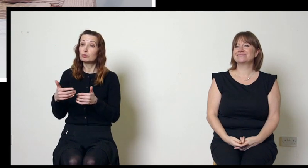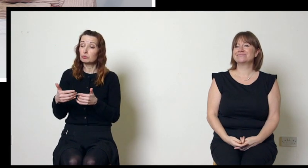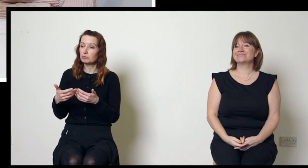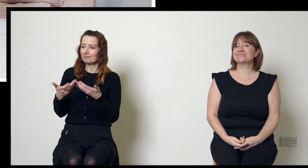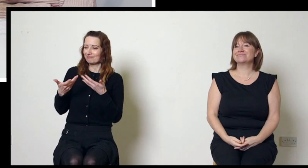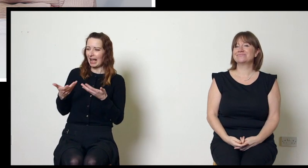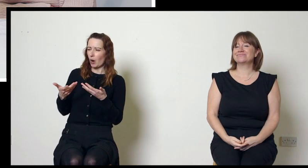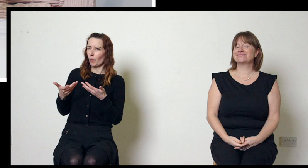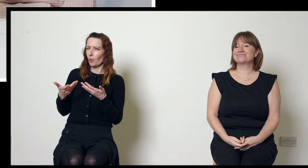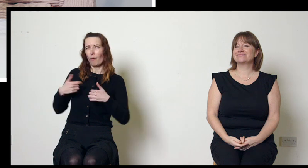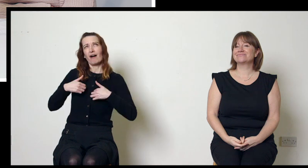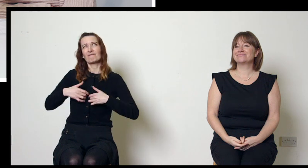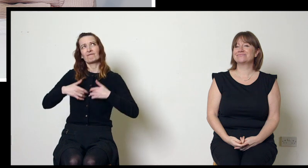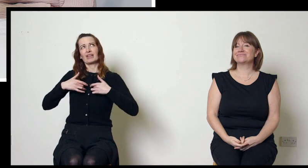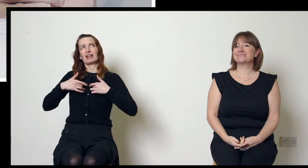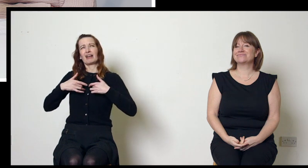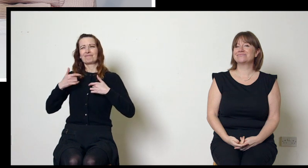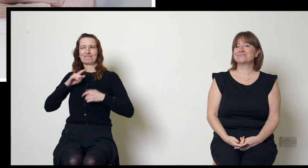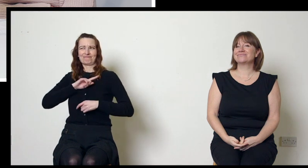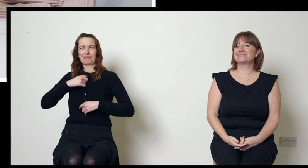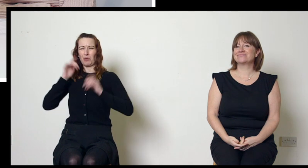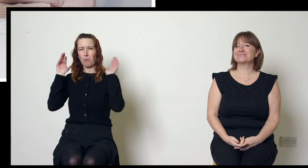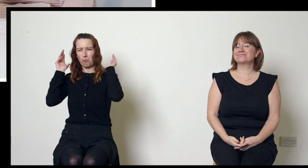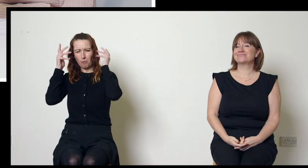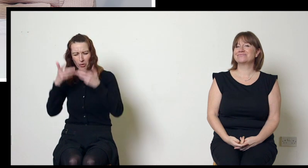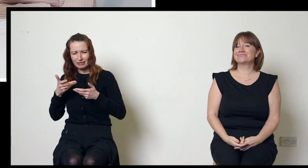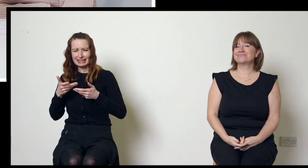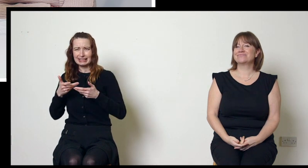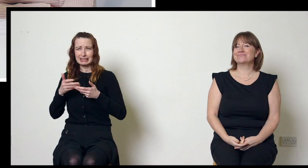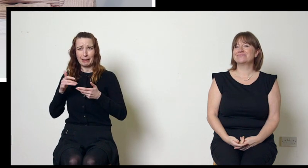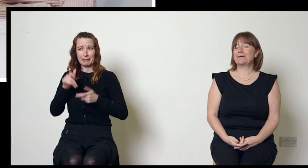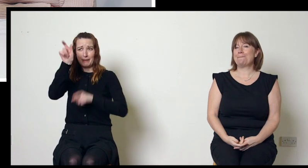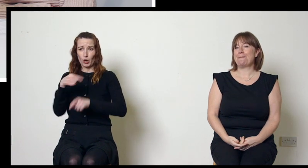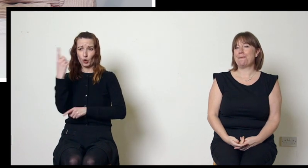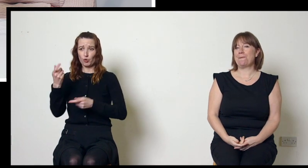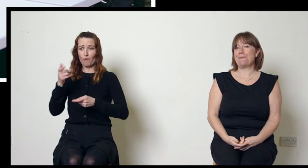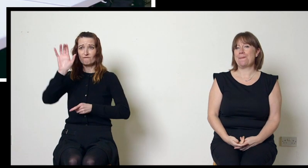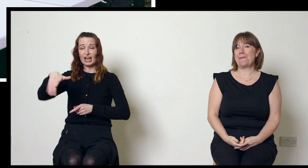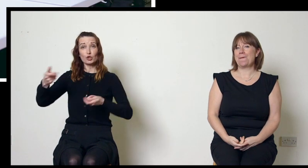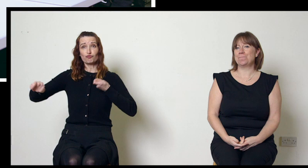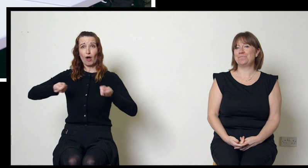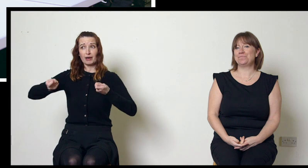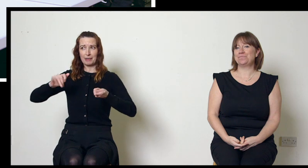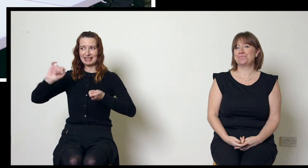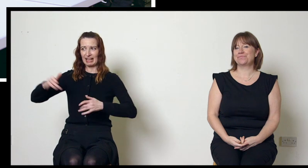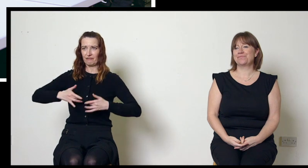And I found I was a bit worried, concerned about some of the people that run those venues that they would feel a bit like, what are you saying?